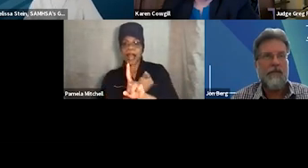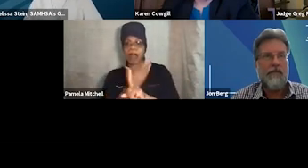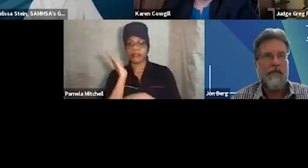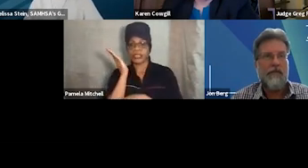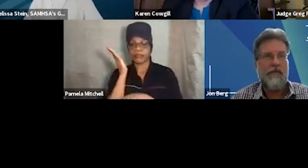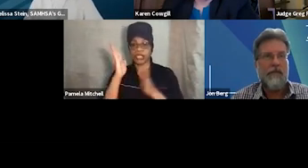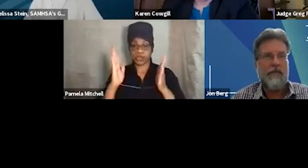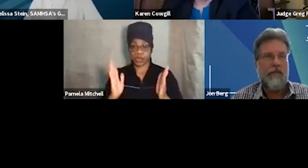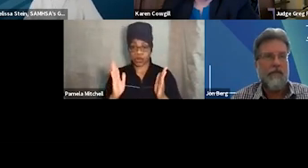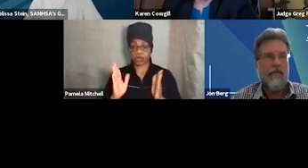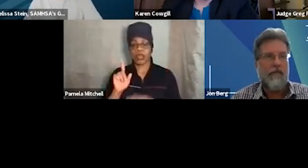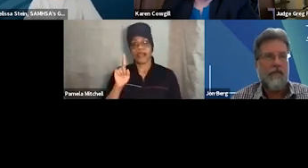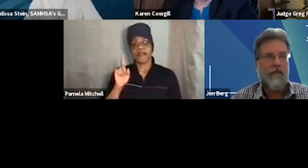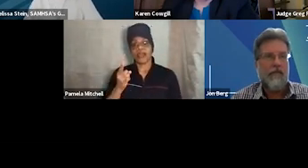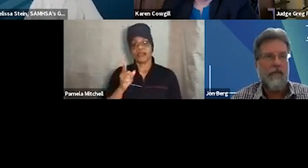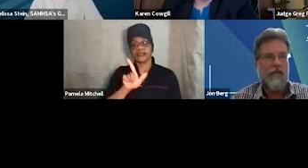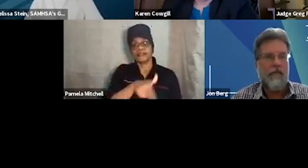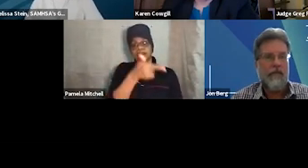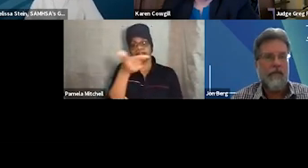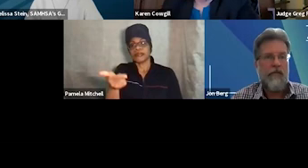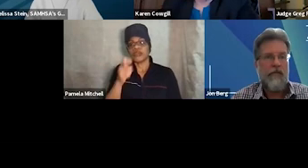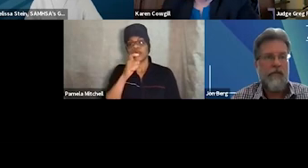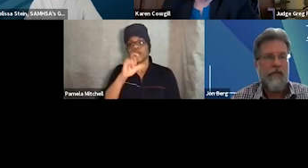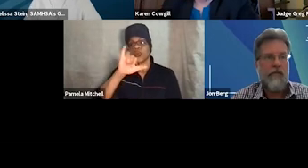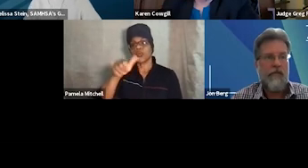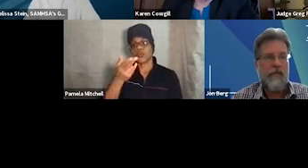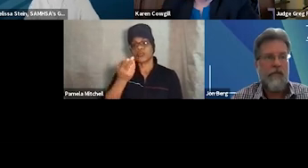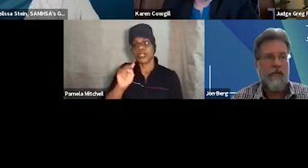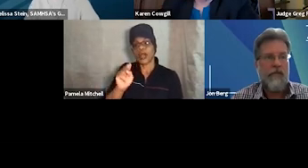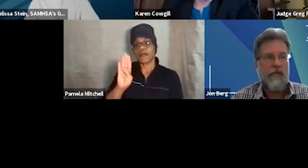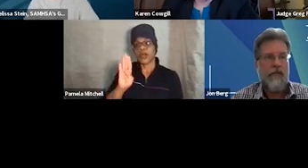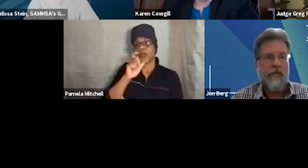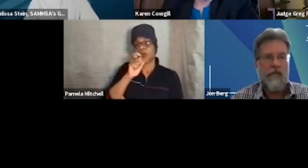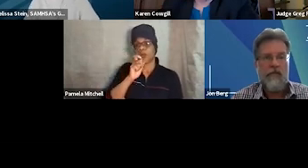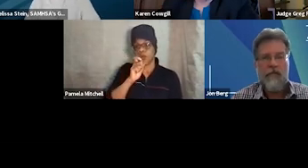So first, I'd like to turn it over to Jon Berg, who is a Senior Public Health Advisor